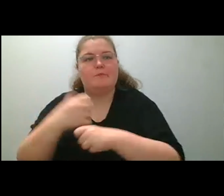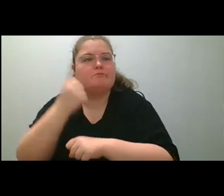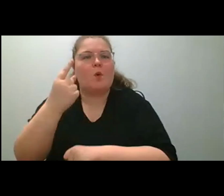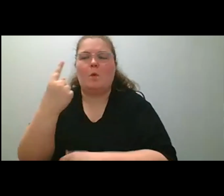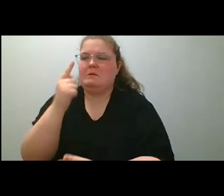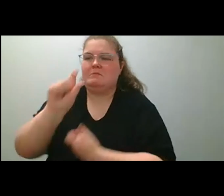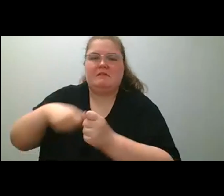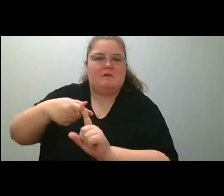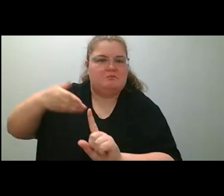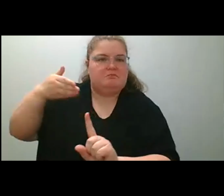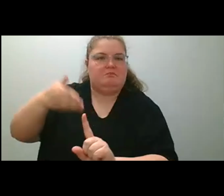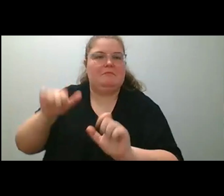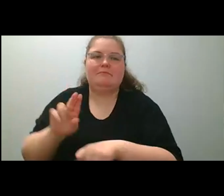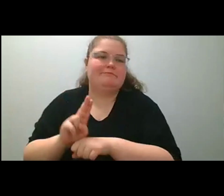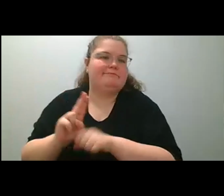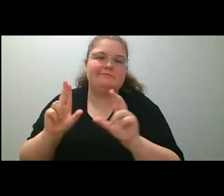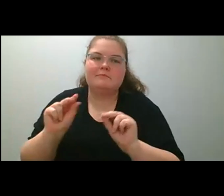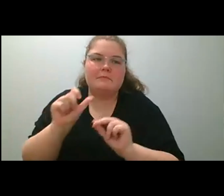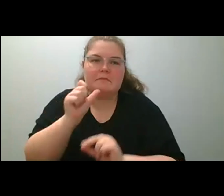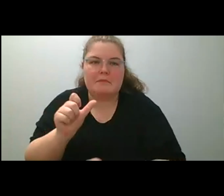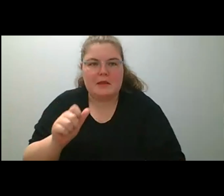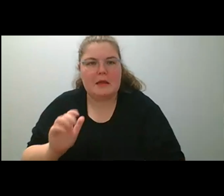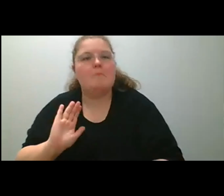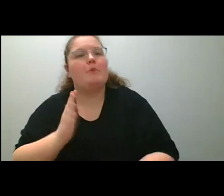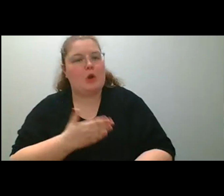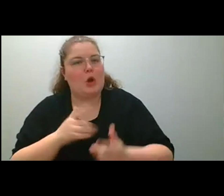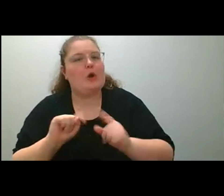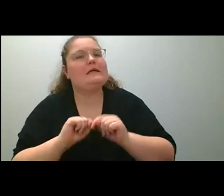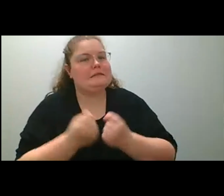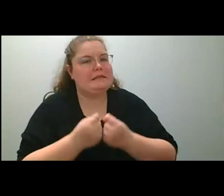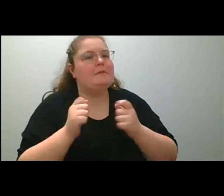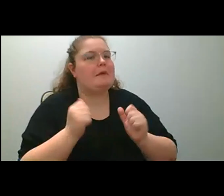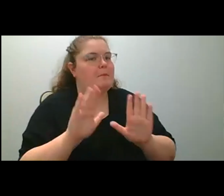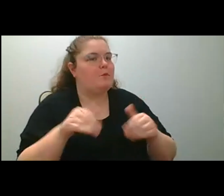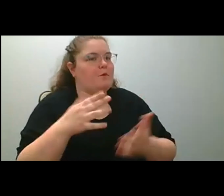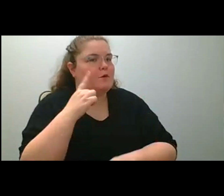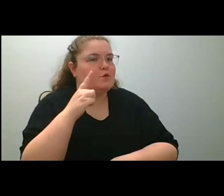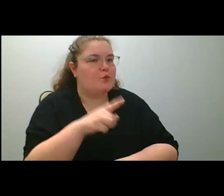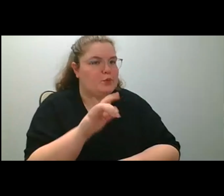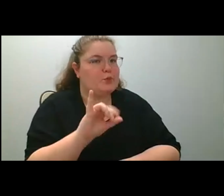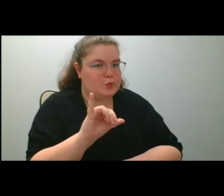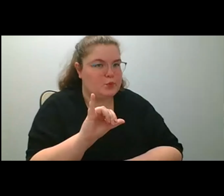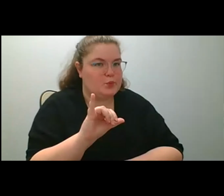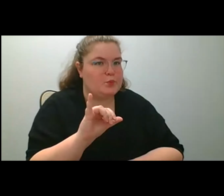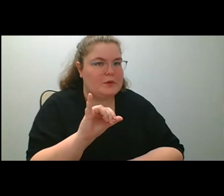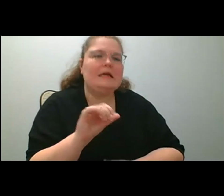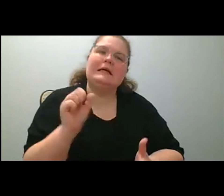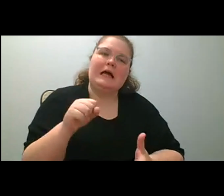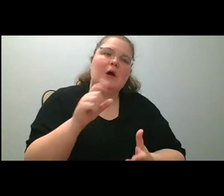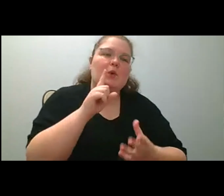but that's the sort of information that our team can always provide for you as well. It, yeah, it varies widely